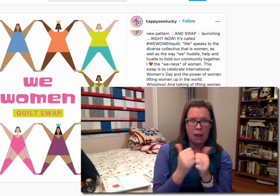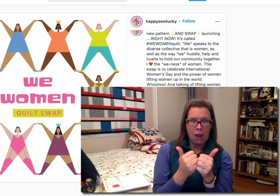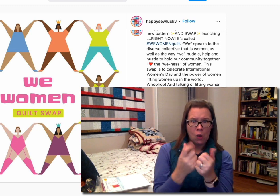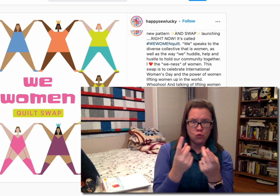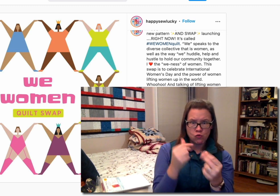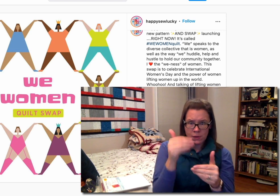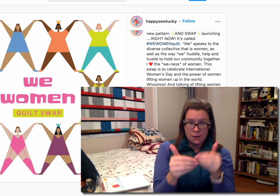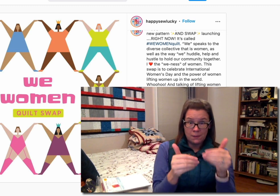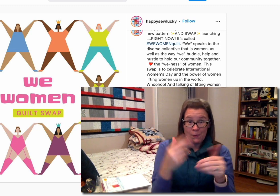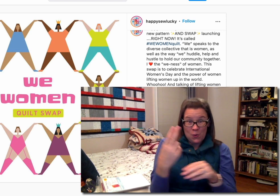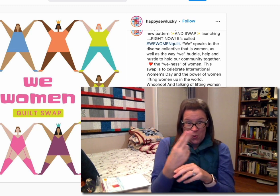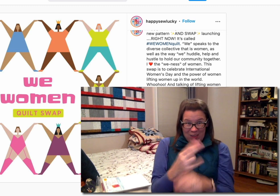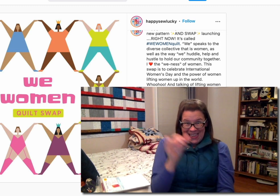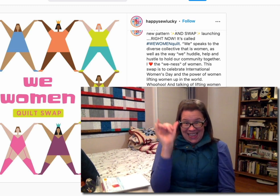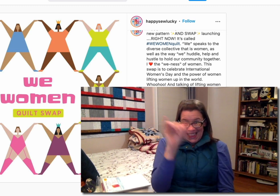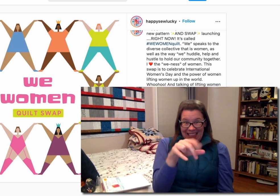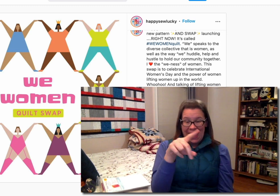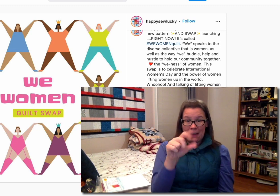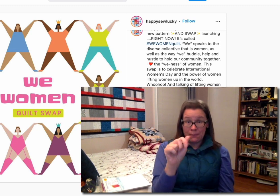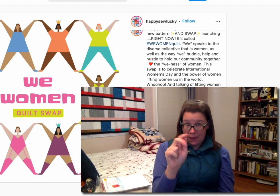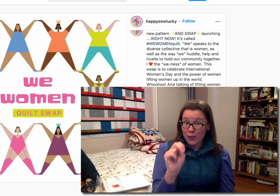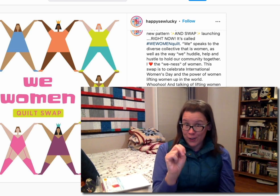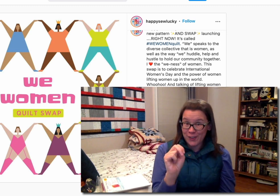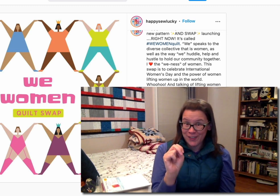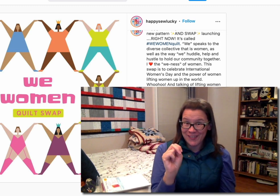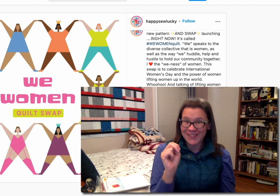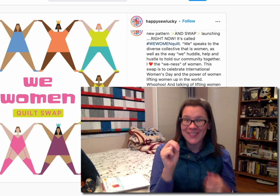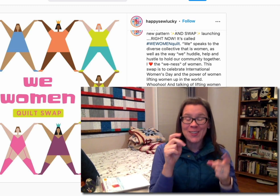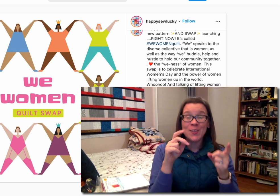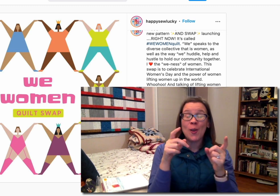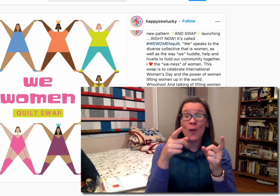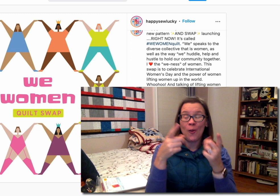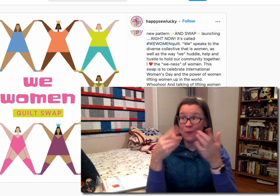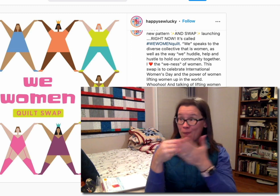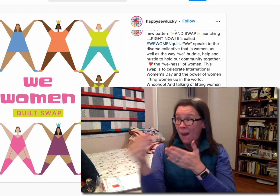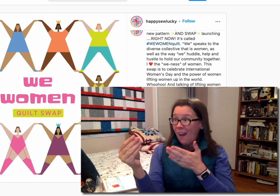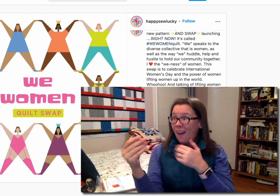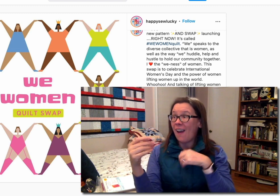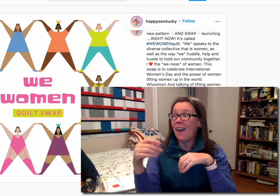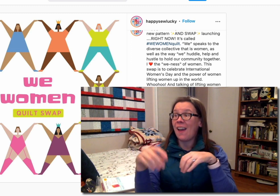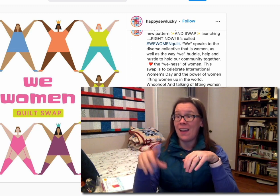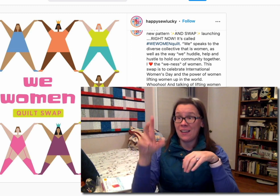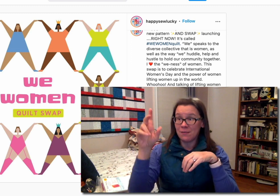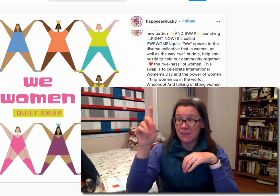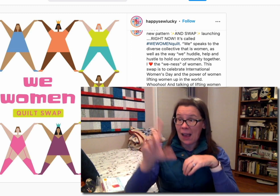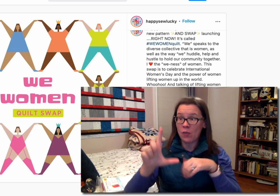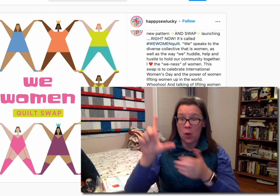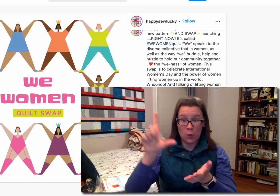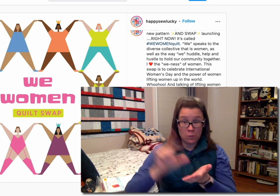this weekend my friend and I will make another tutorial explaining exactly step by step what to do.